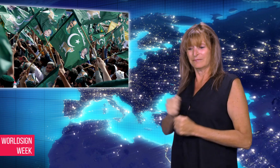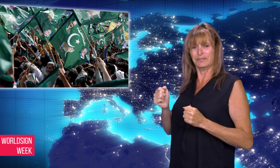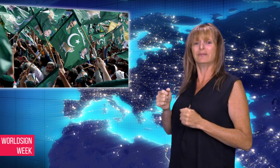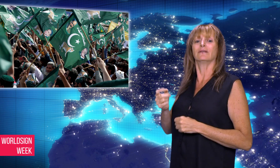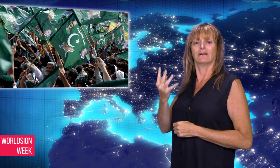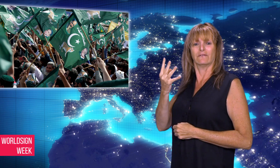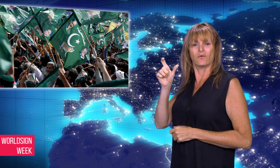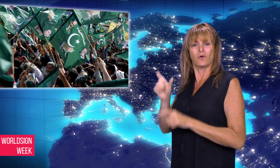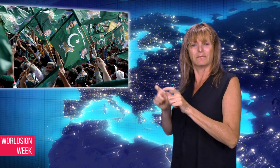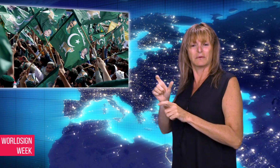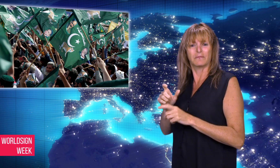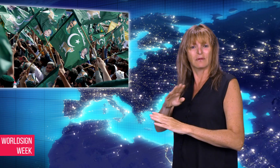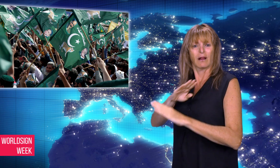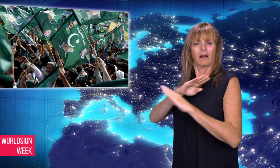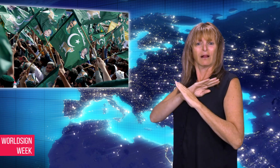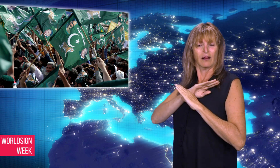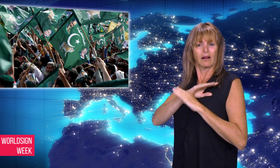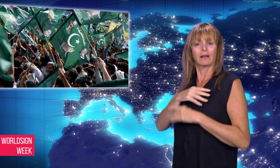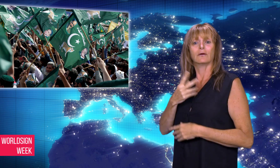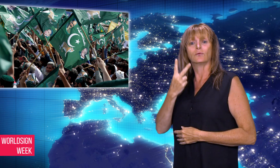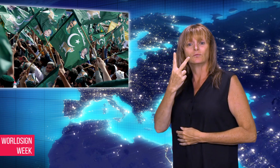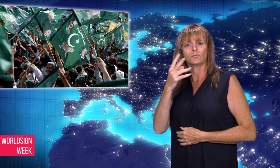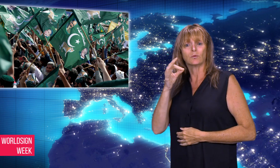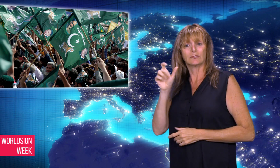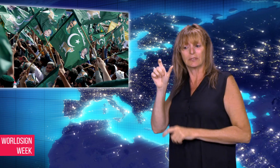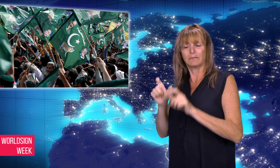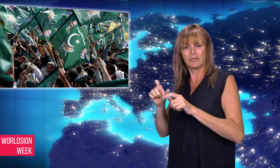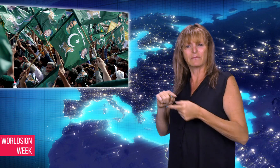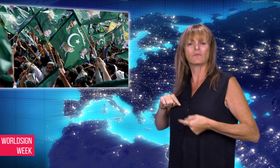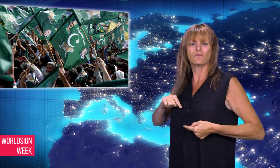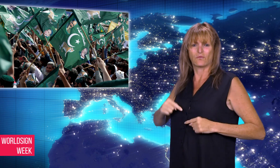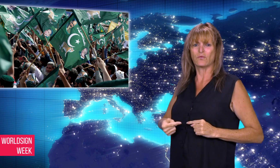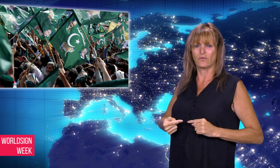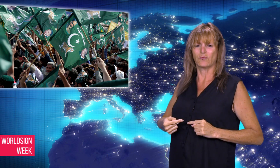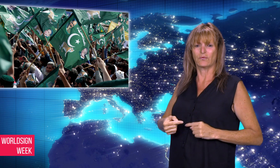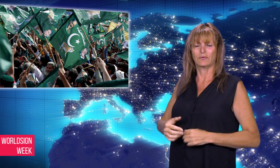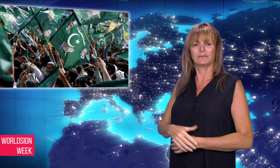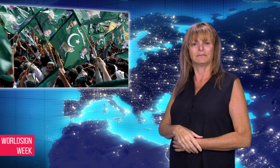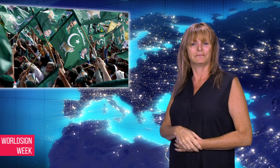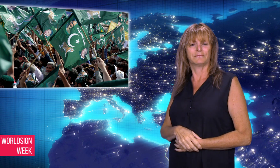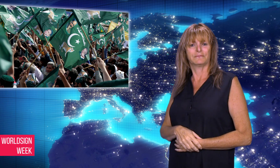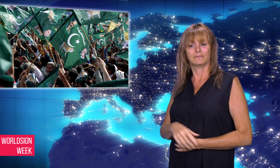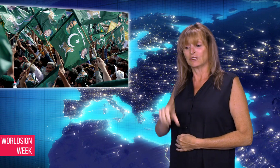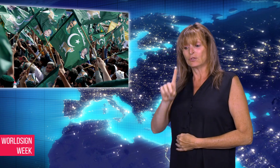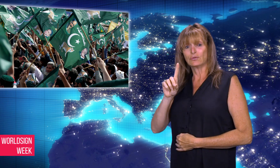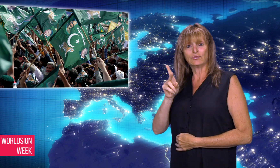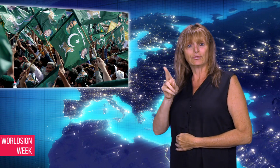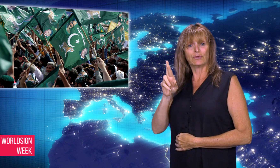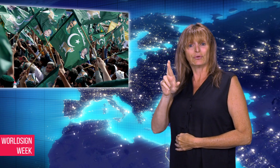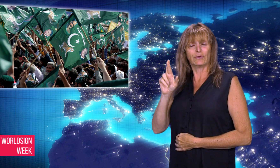Pakistan would not “allow anything to